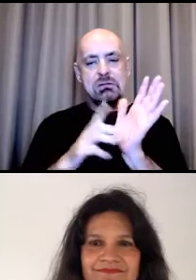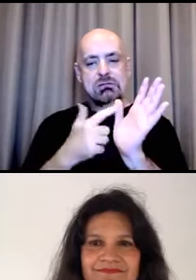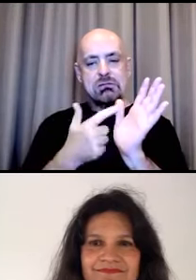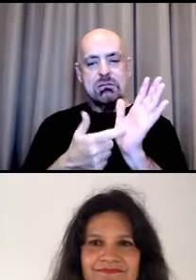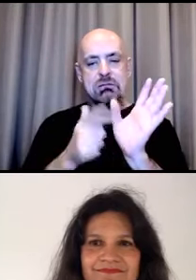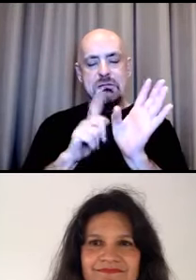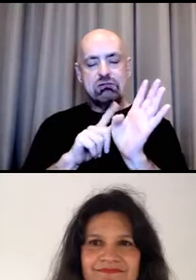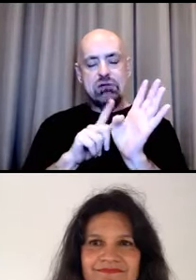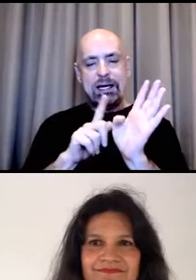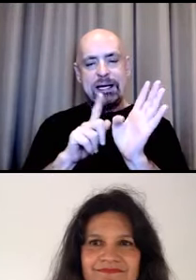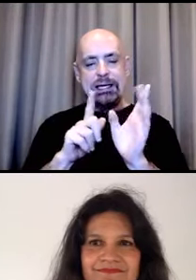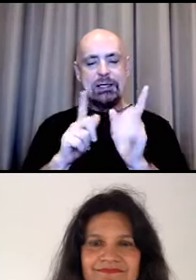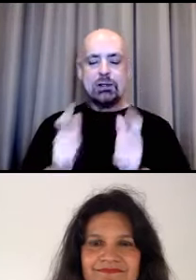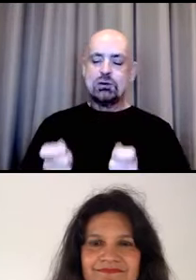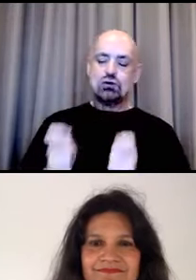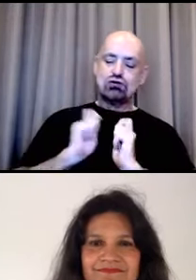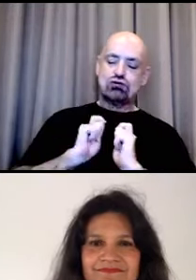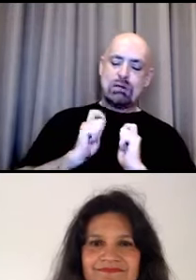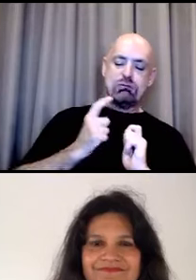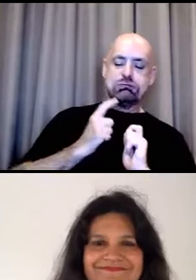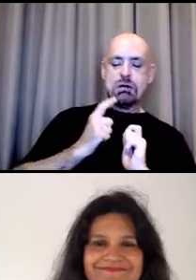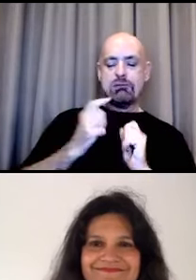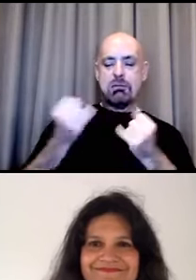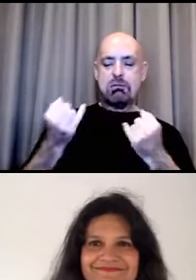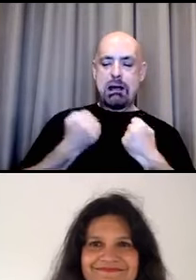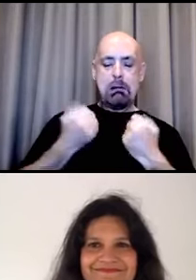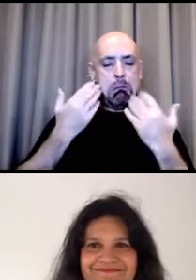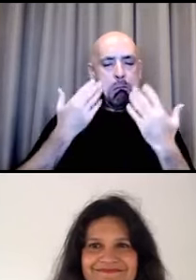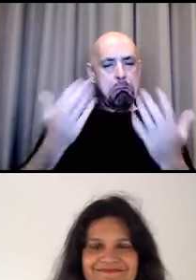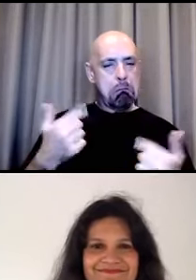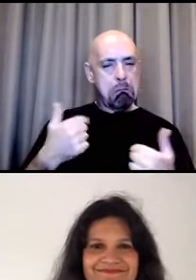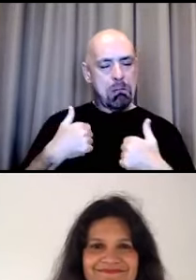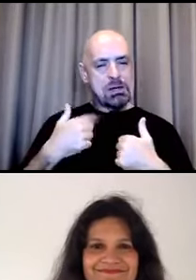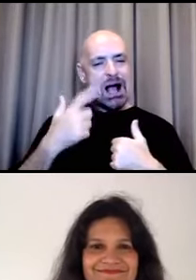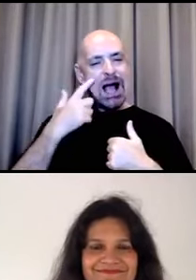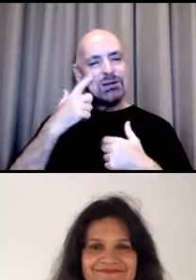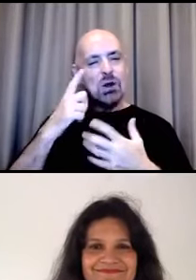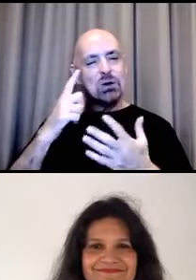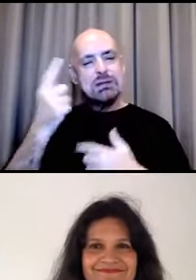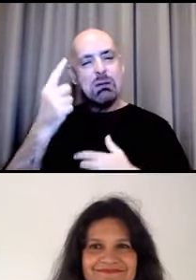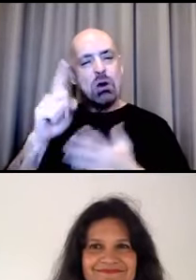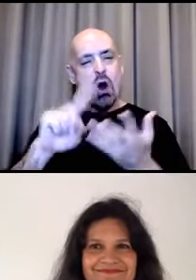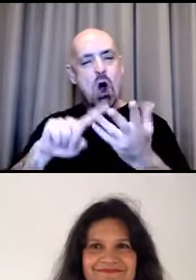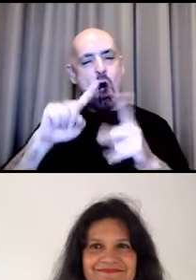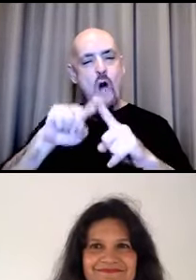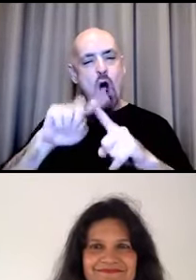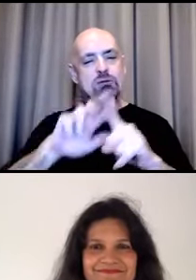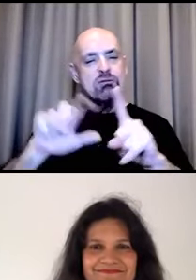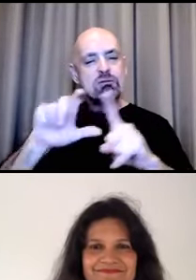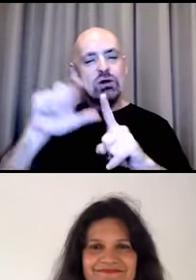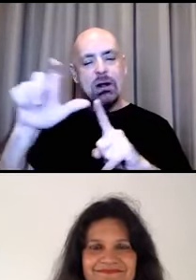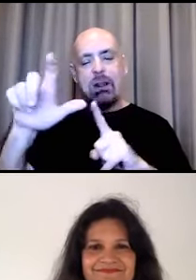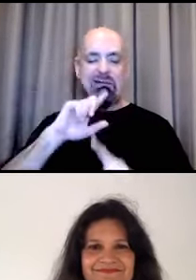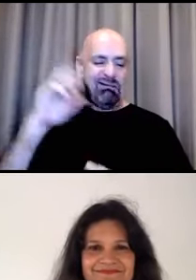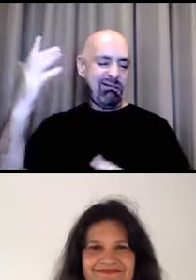rationing. British life expectancy went up by 1 and a half years but in the year of the rationing it went